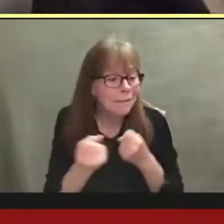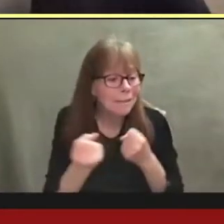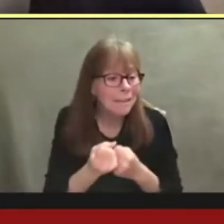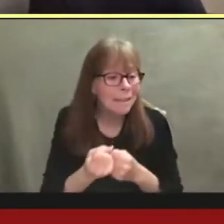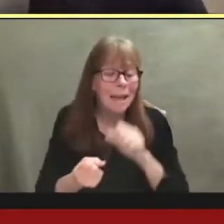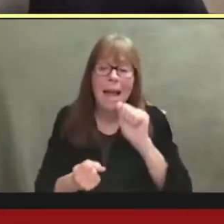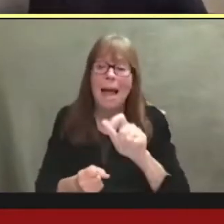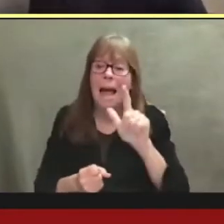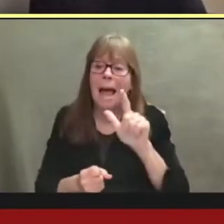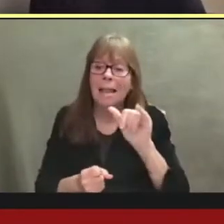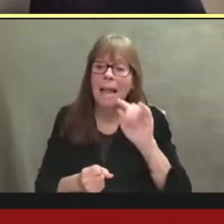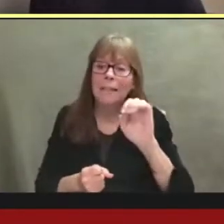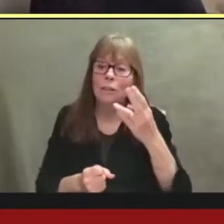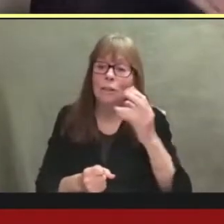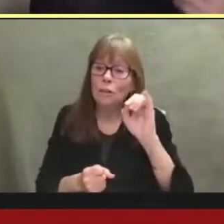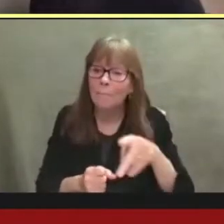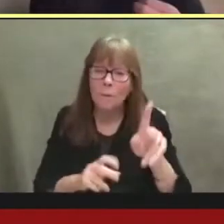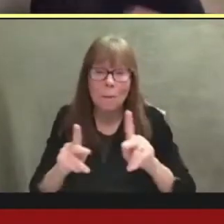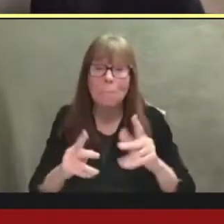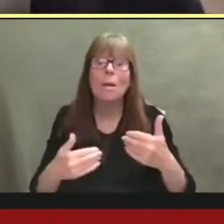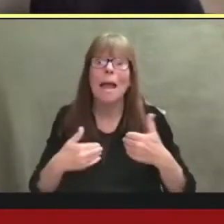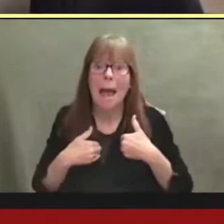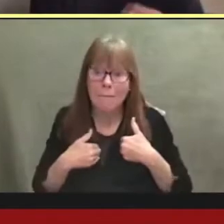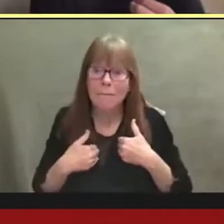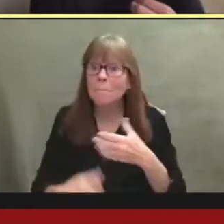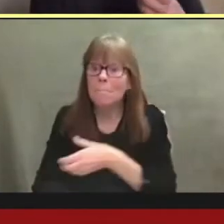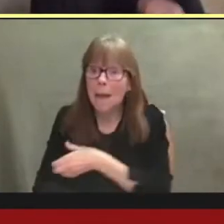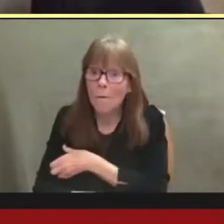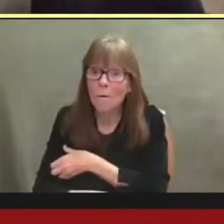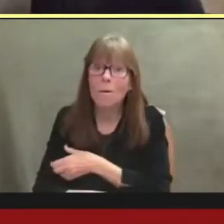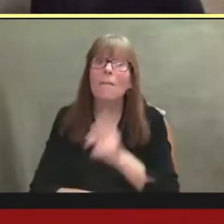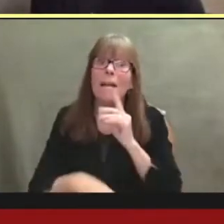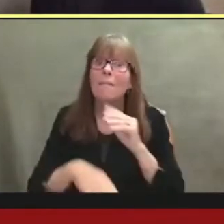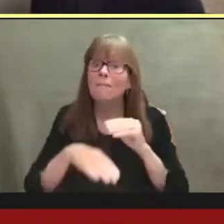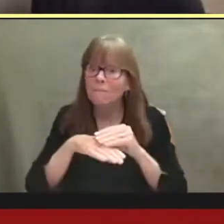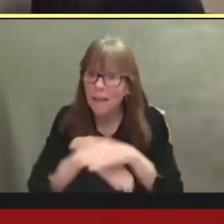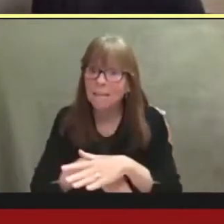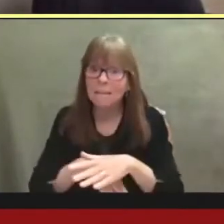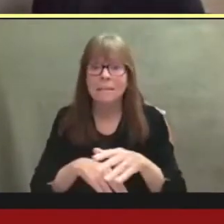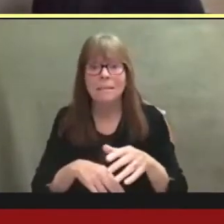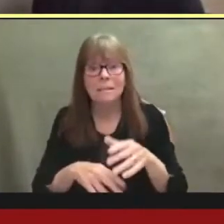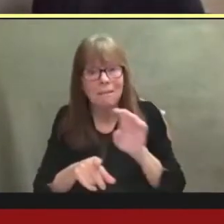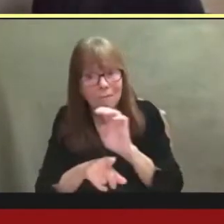positions of powers makes a huge difference in the environment that we train.